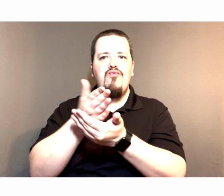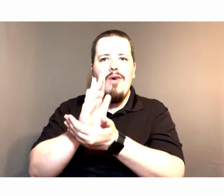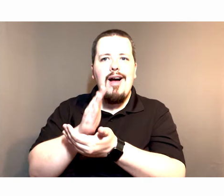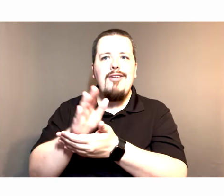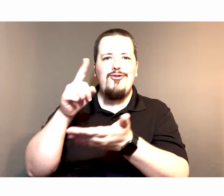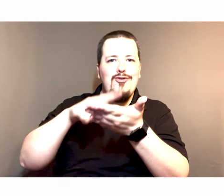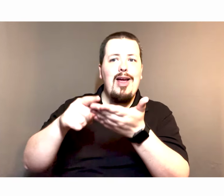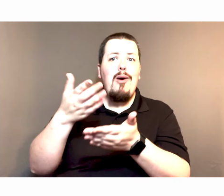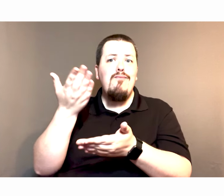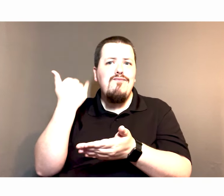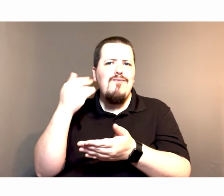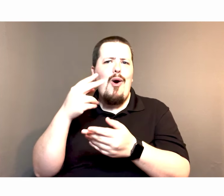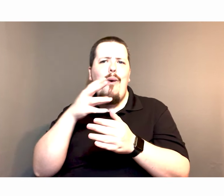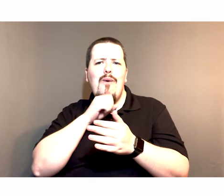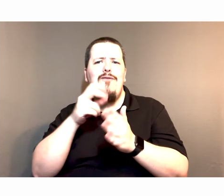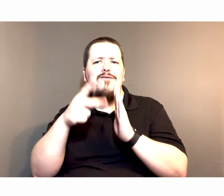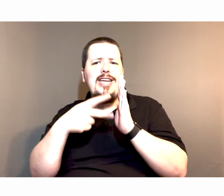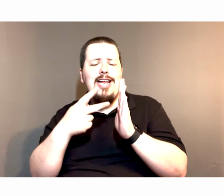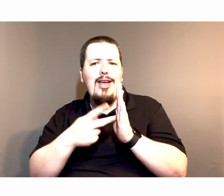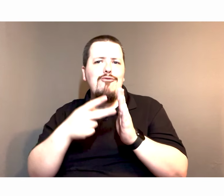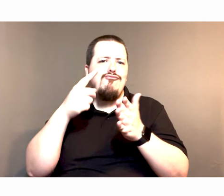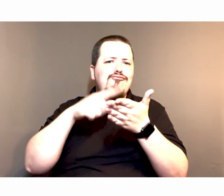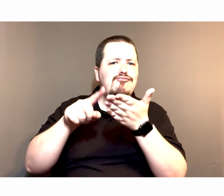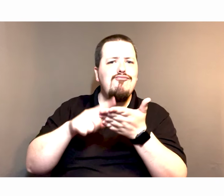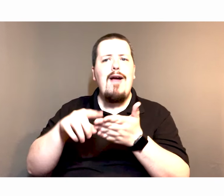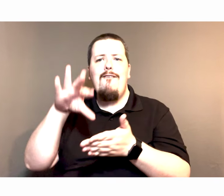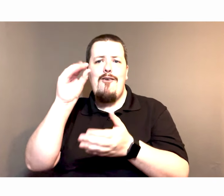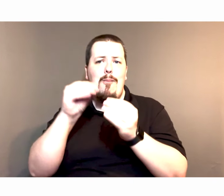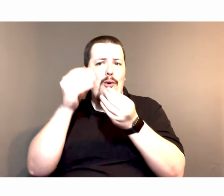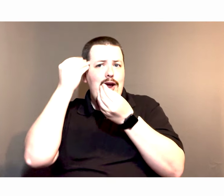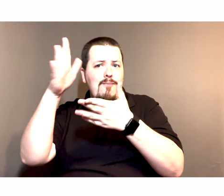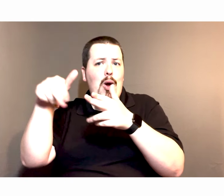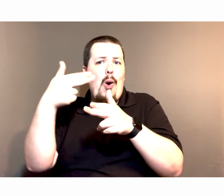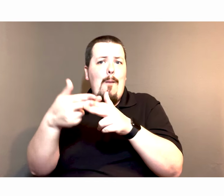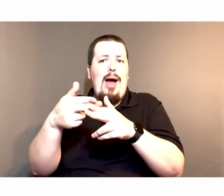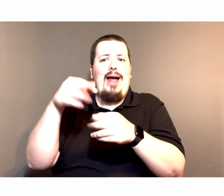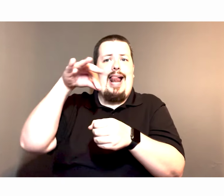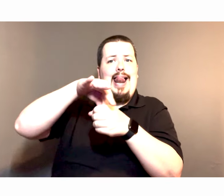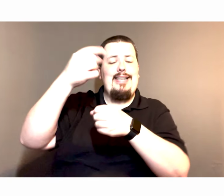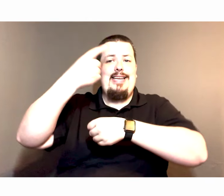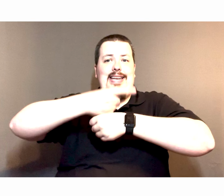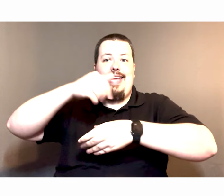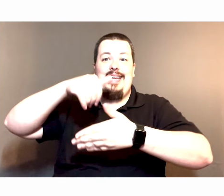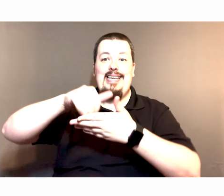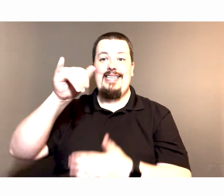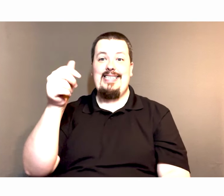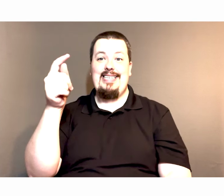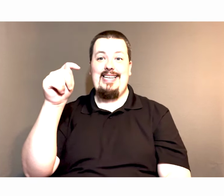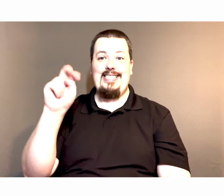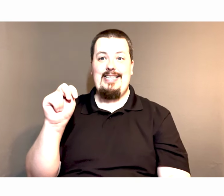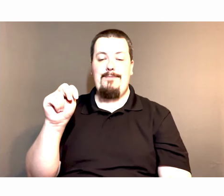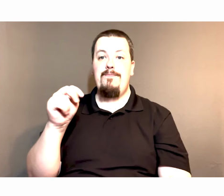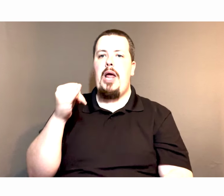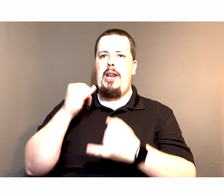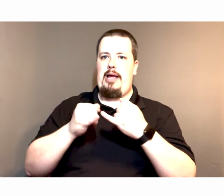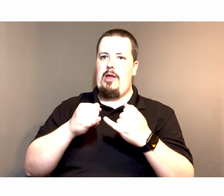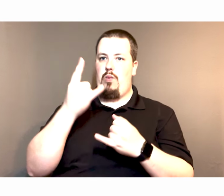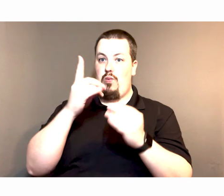check out previous videos from our series, and find information on election day in Tennessee. Lastly, I have one more important resource.